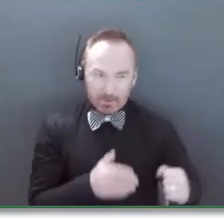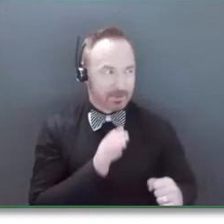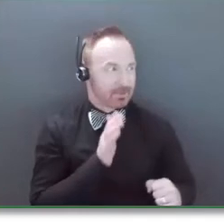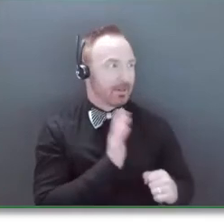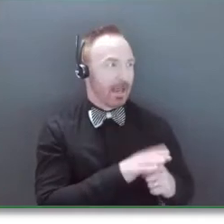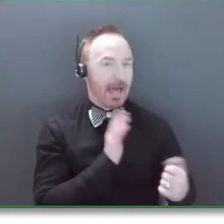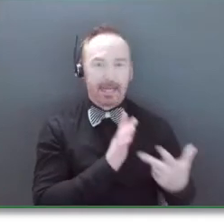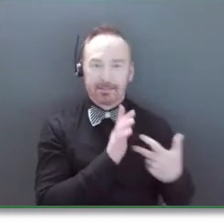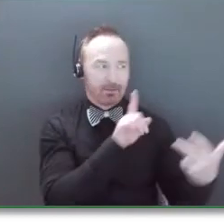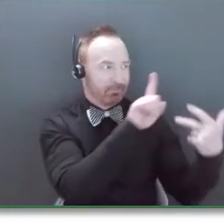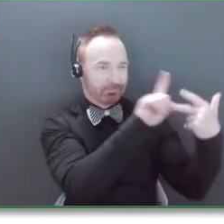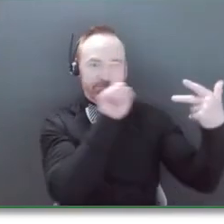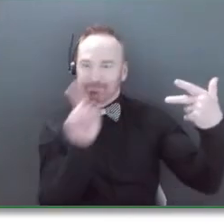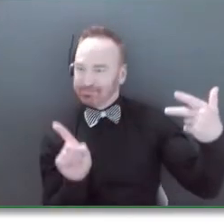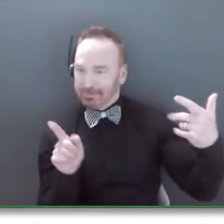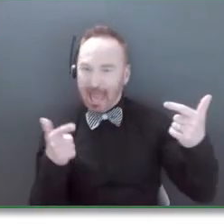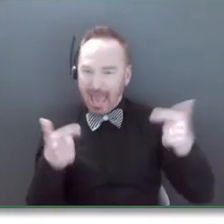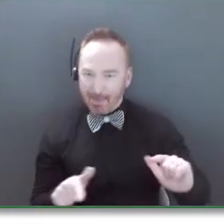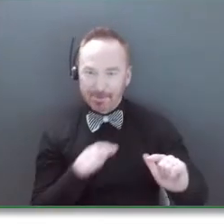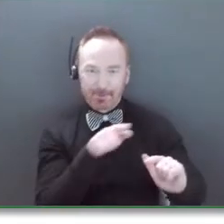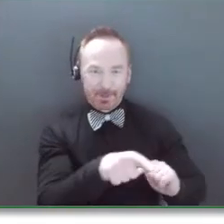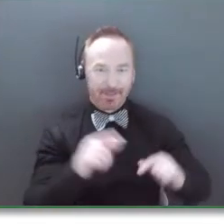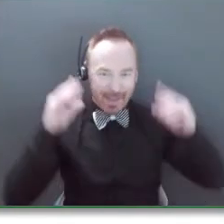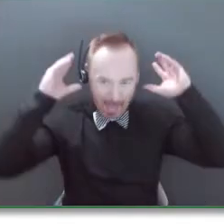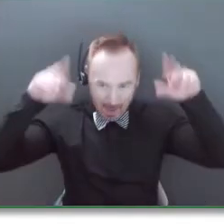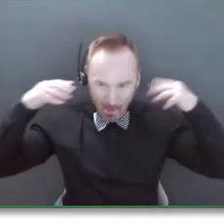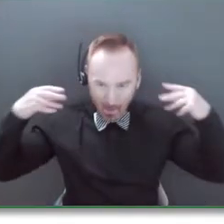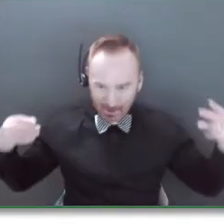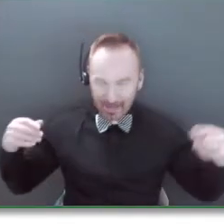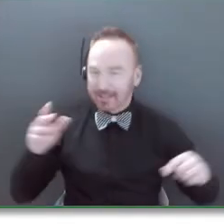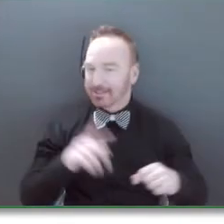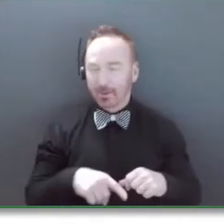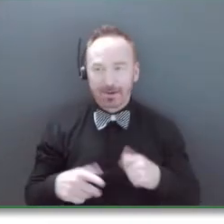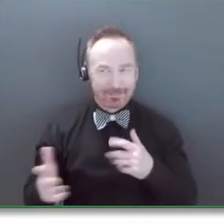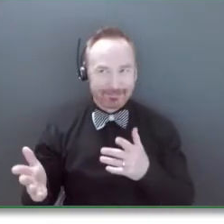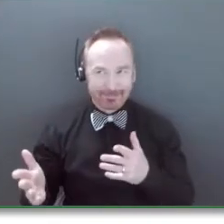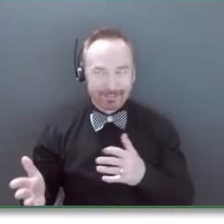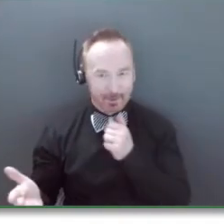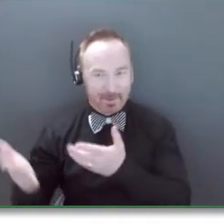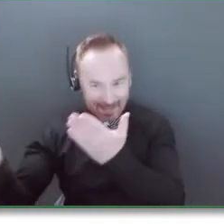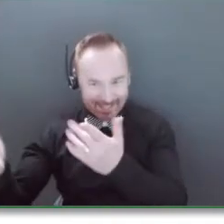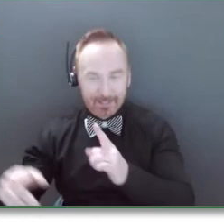it can be can be exciting to see up close. Next slide please.